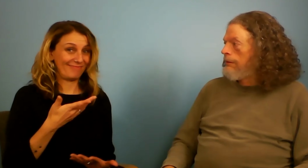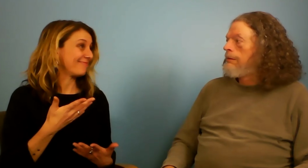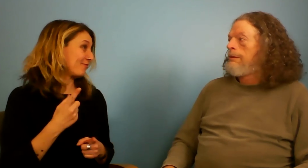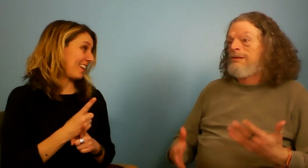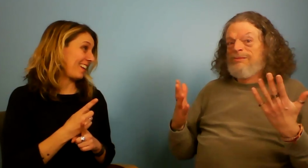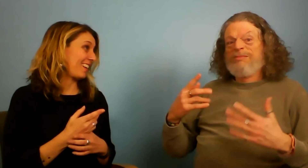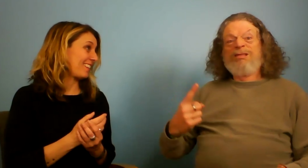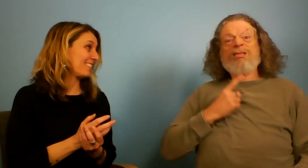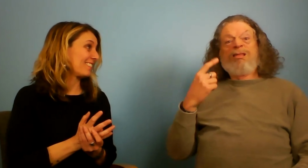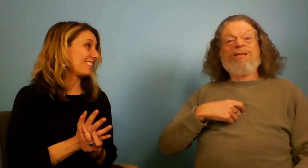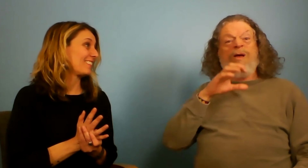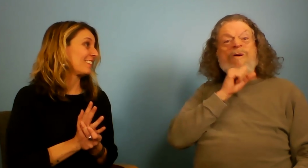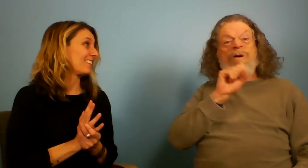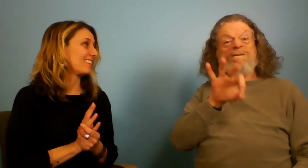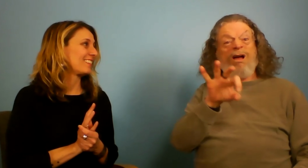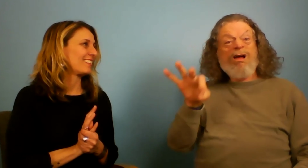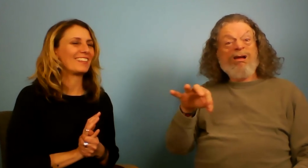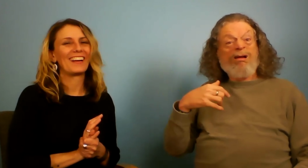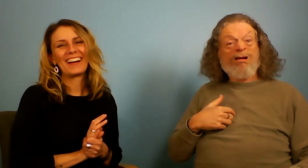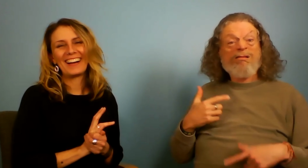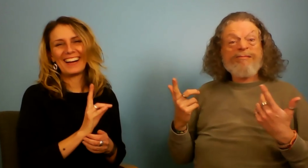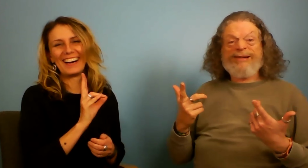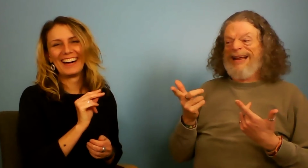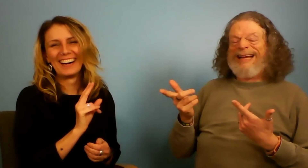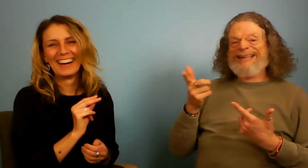She's insulting me saying i'm old-fashioned! VALDIES: No, no! Hahaha!